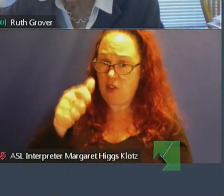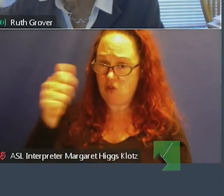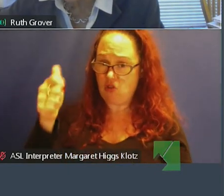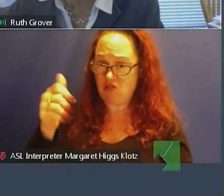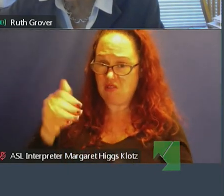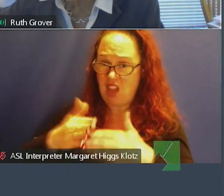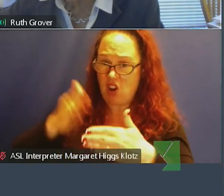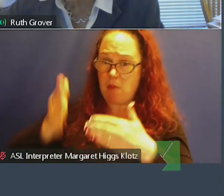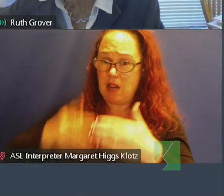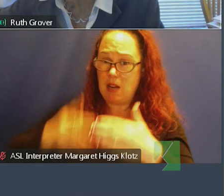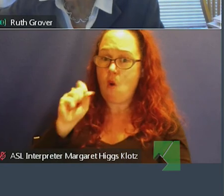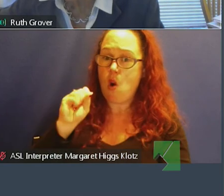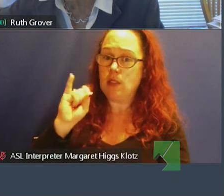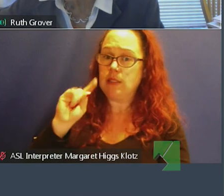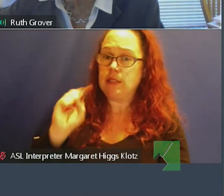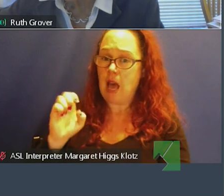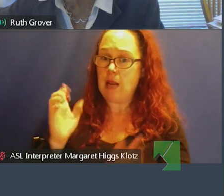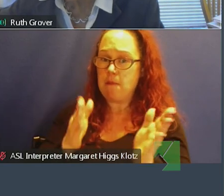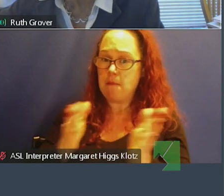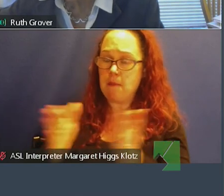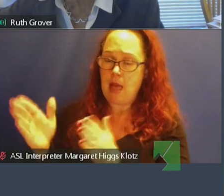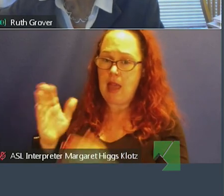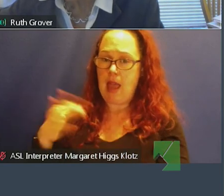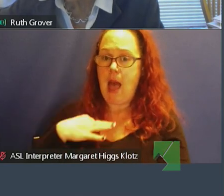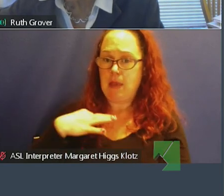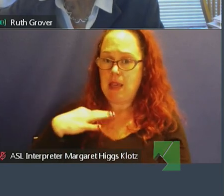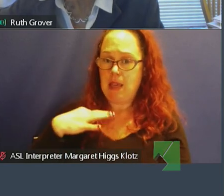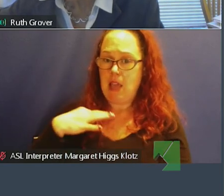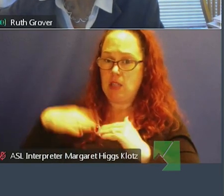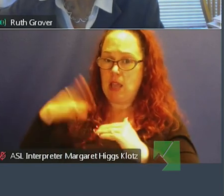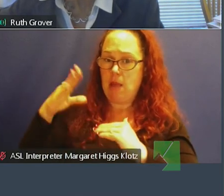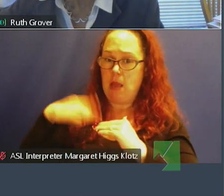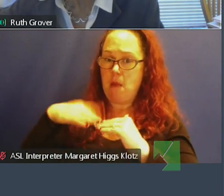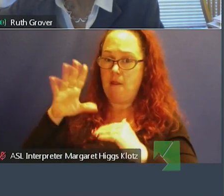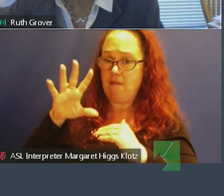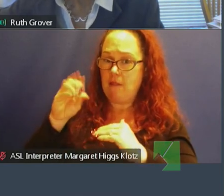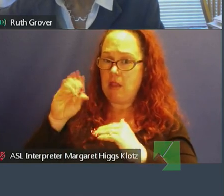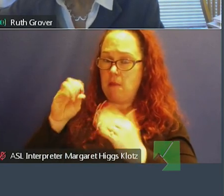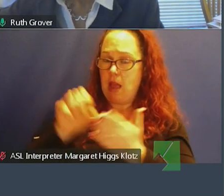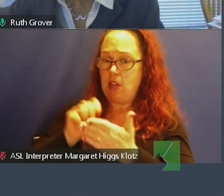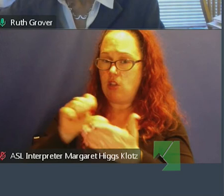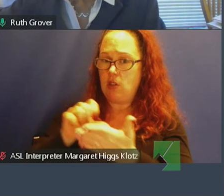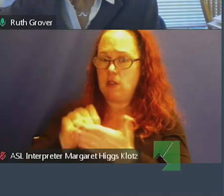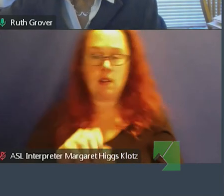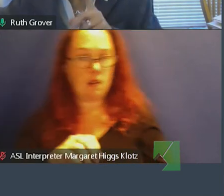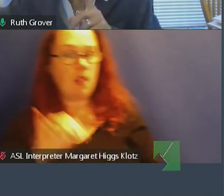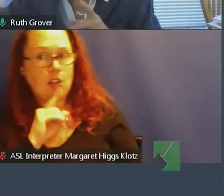plan applications can exceed two pages in the light beam lane. That's true where we make a decision. That's true.